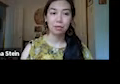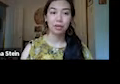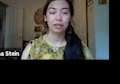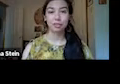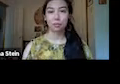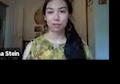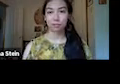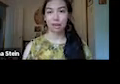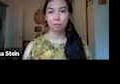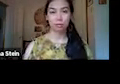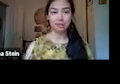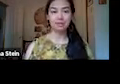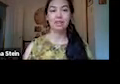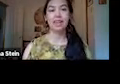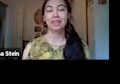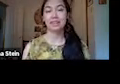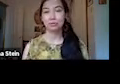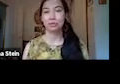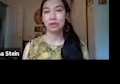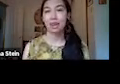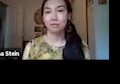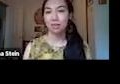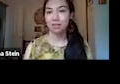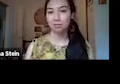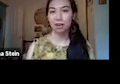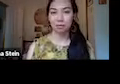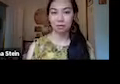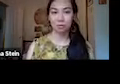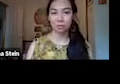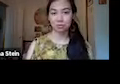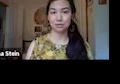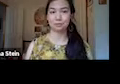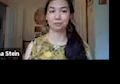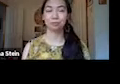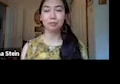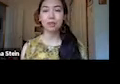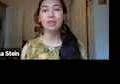I'm an olive-skinned woman and behind me is some art on the walls.